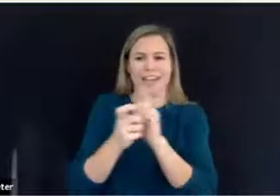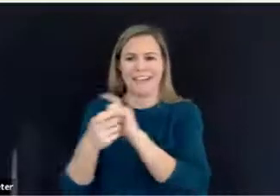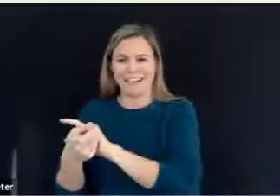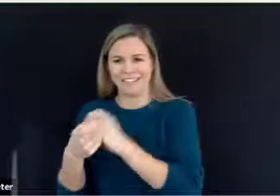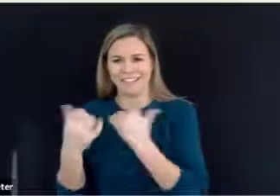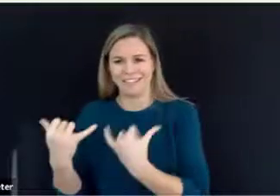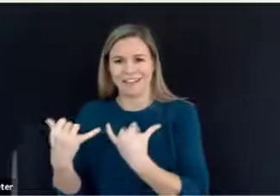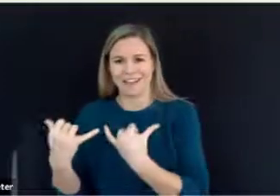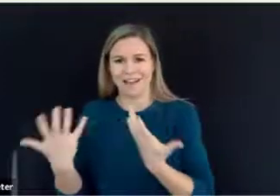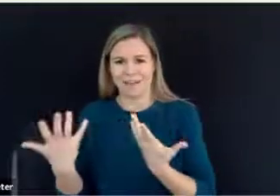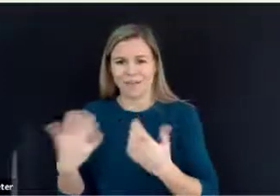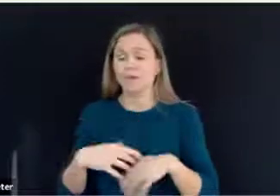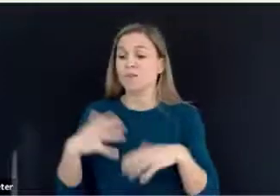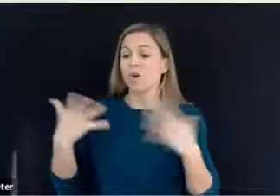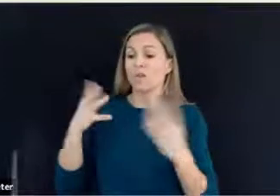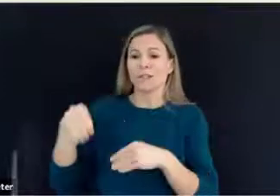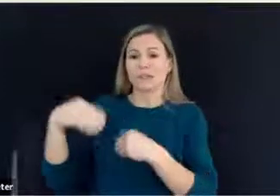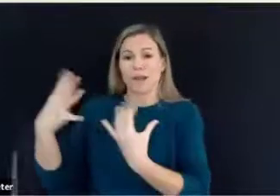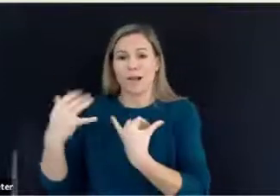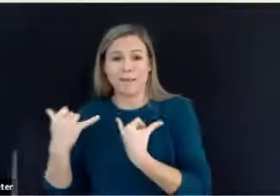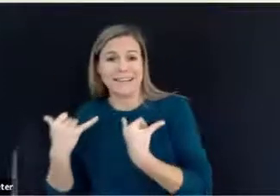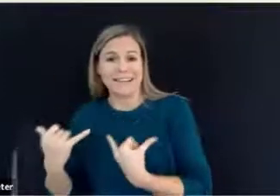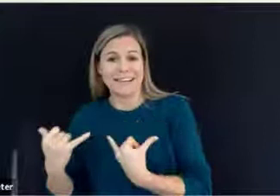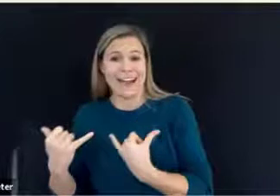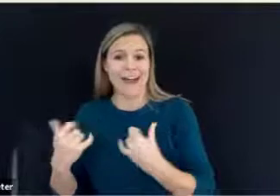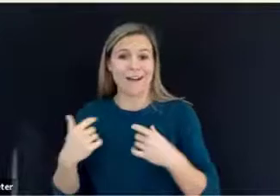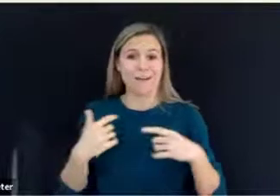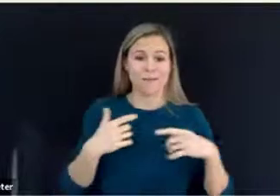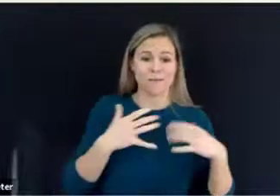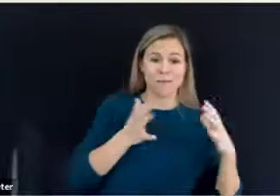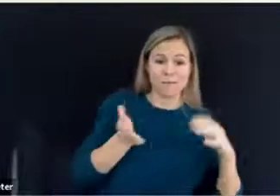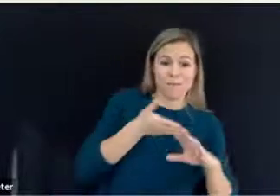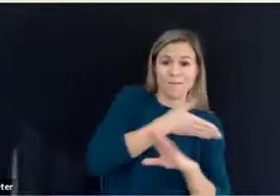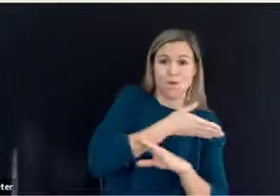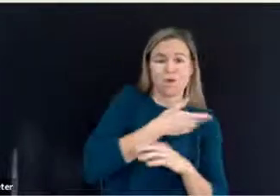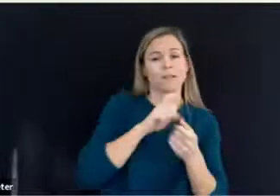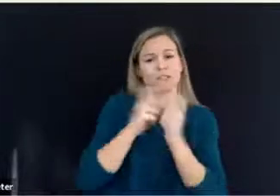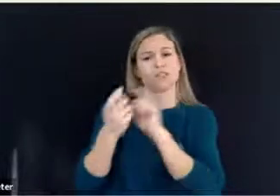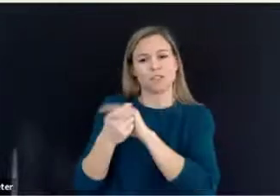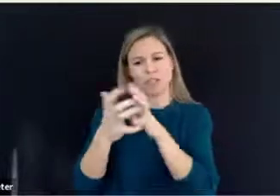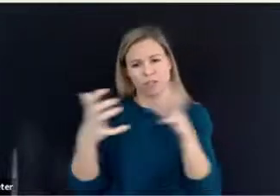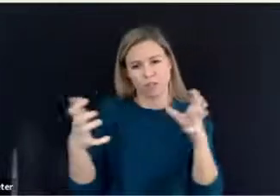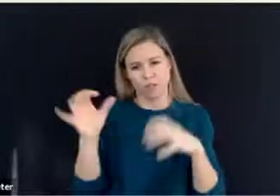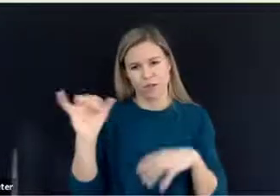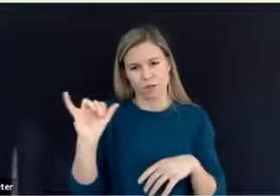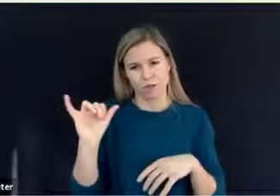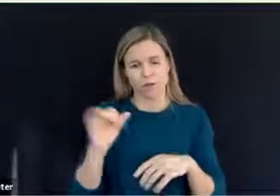in terms of terminology has also changed. And then finally,